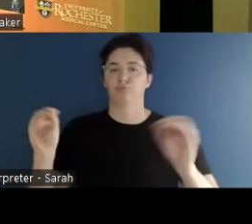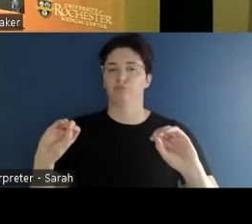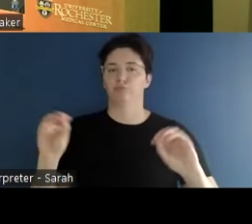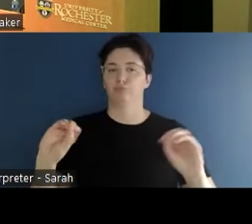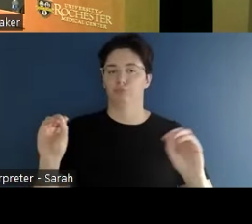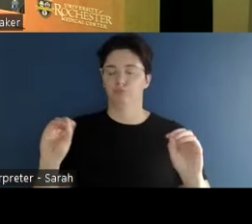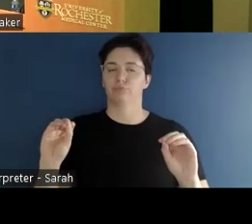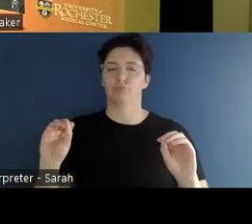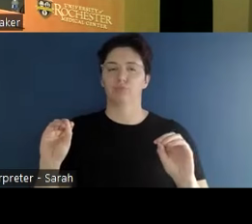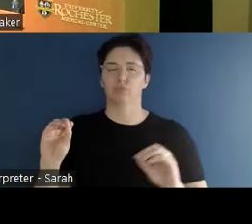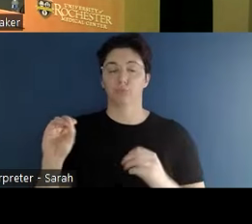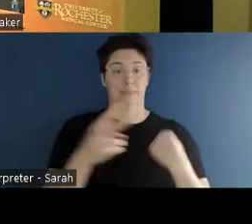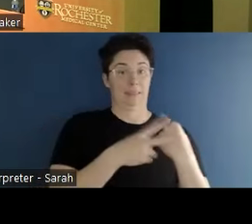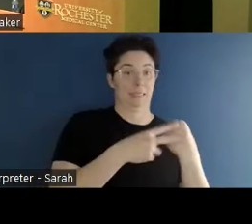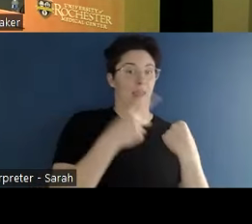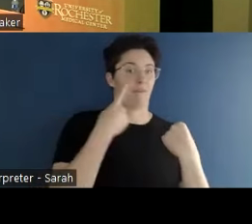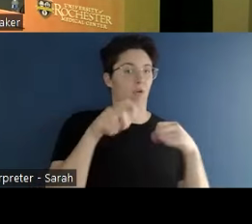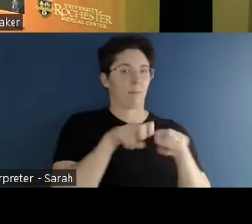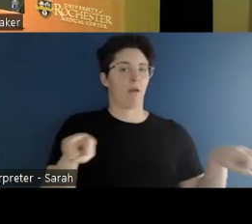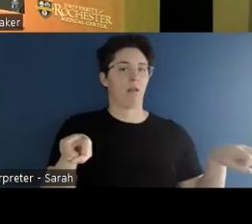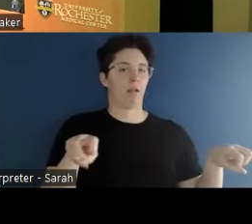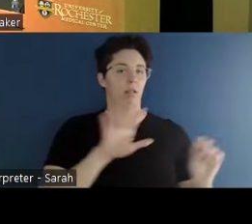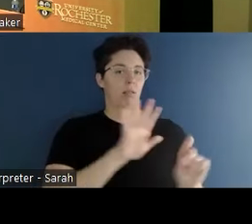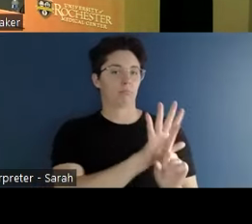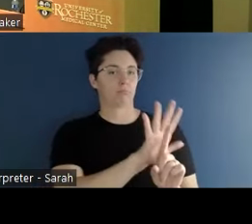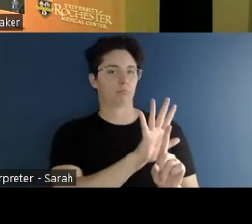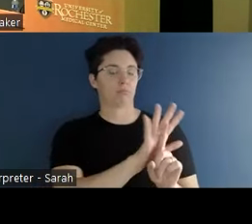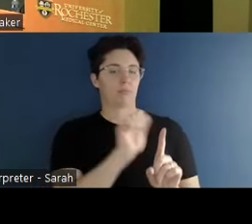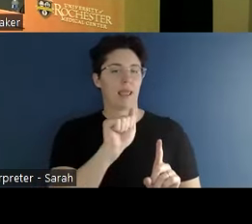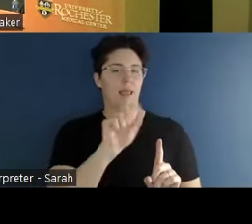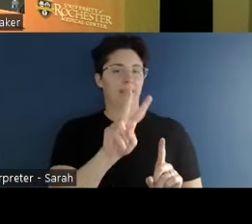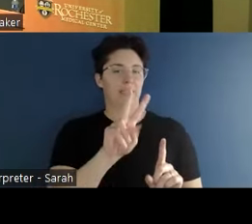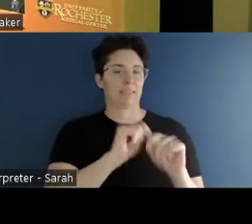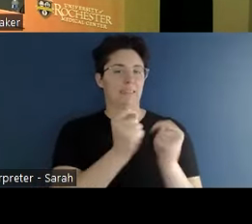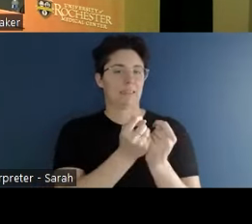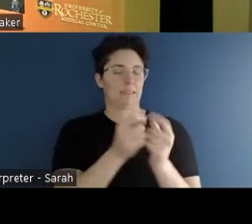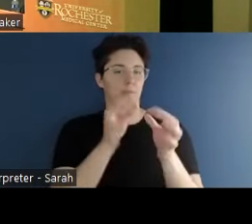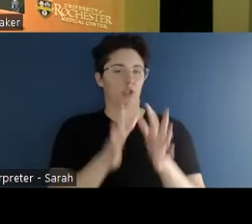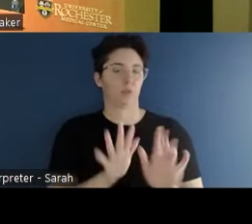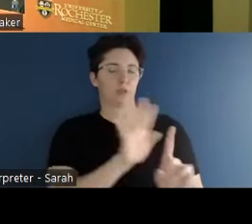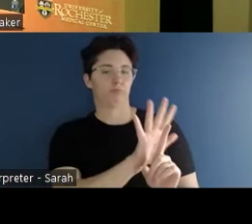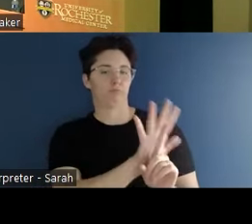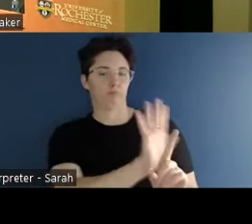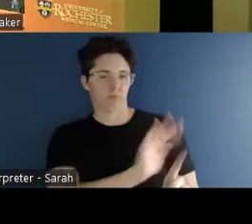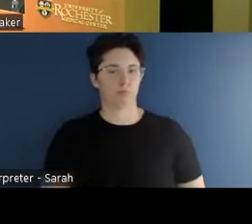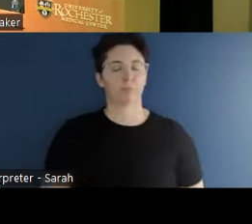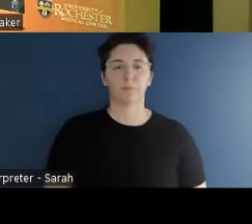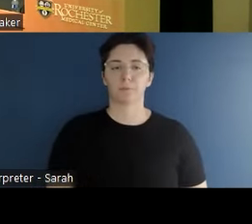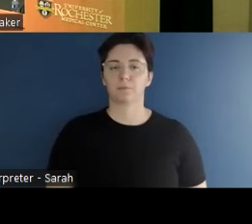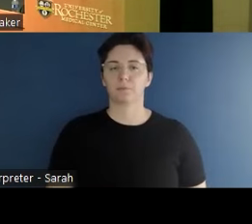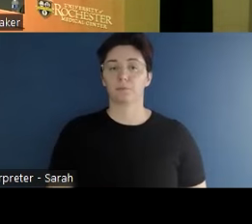reserved for the panelists and the AV team and the interpreters so uh we hope people have questions